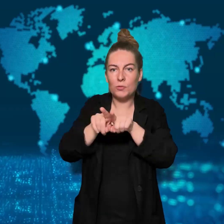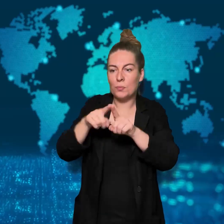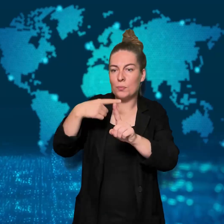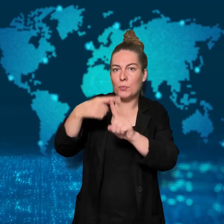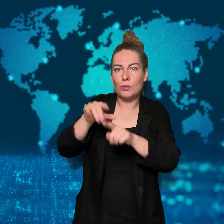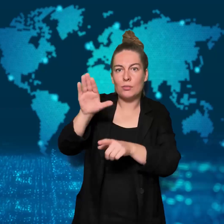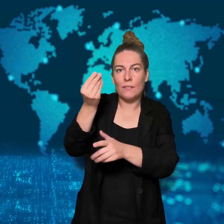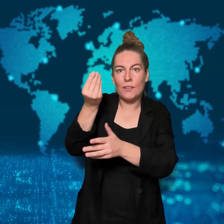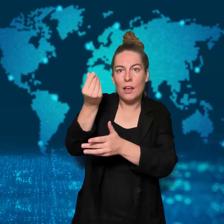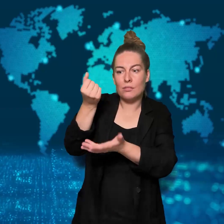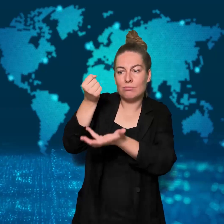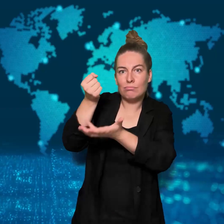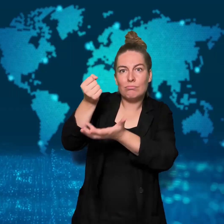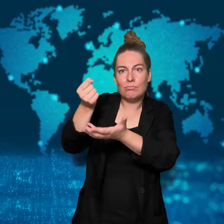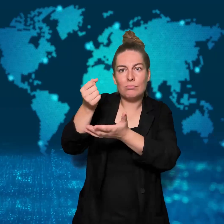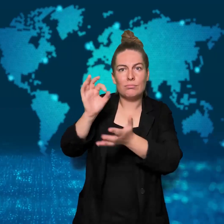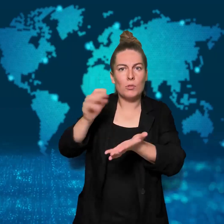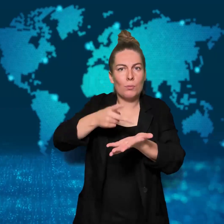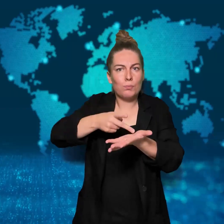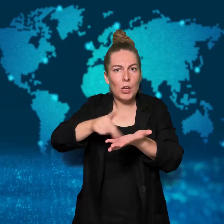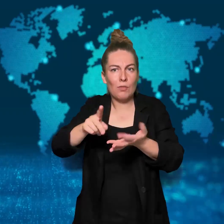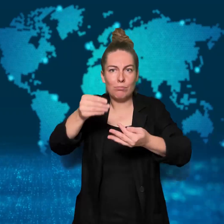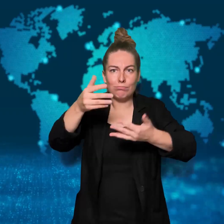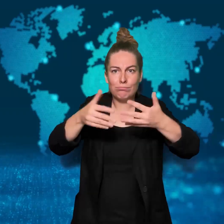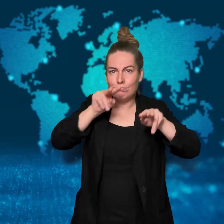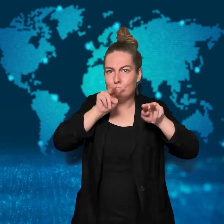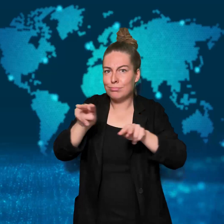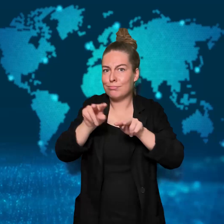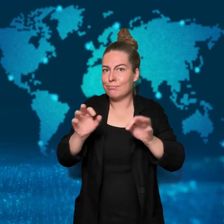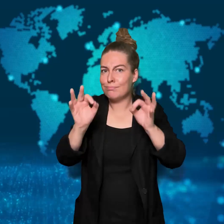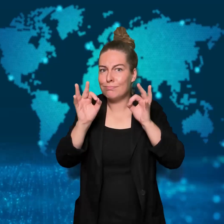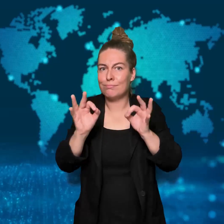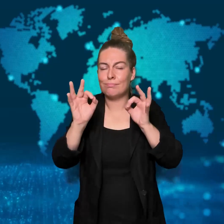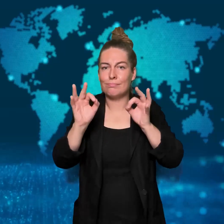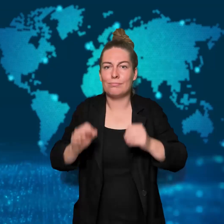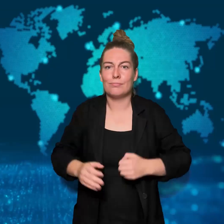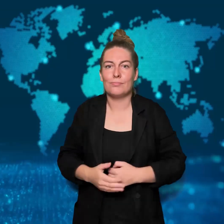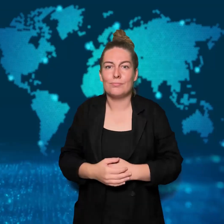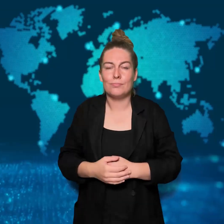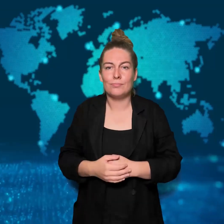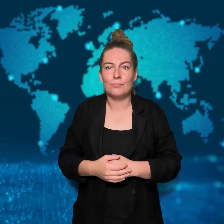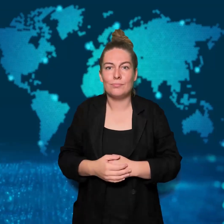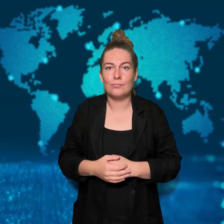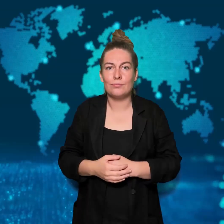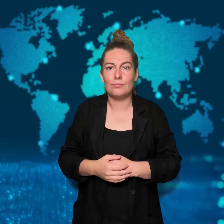The event planners and organizers disagree.